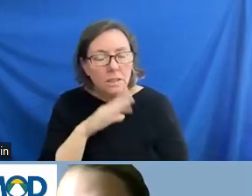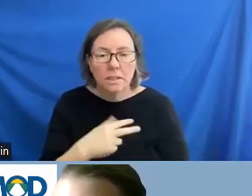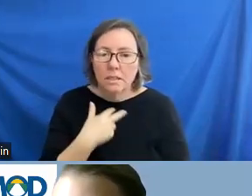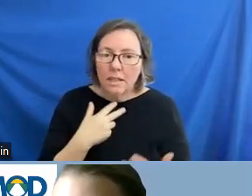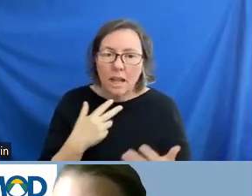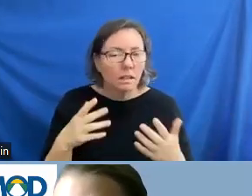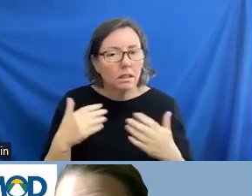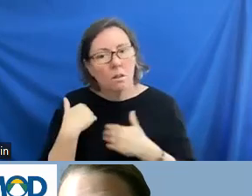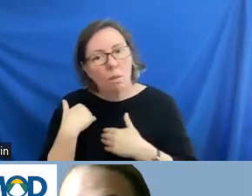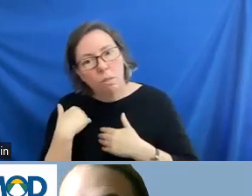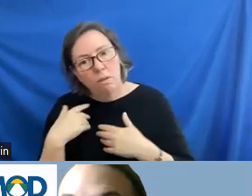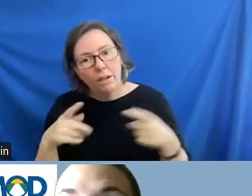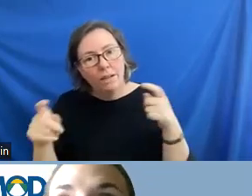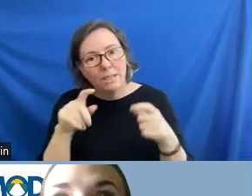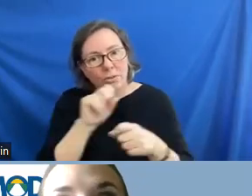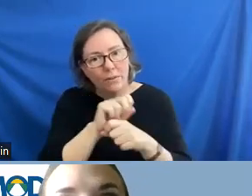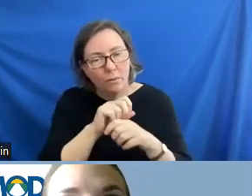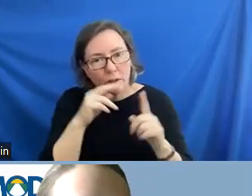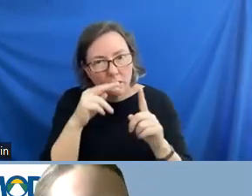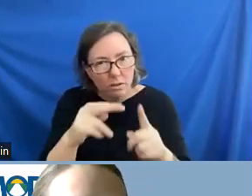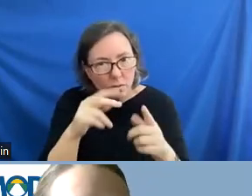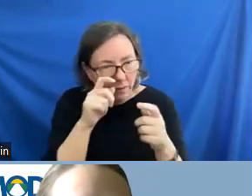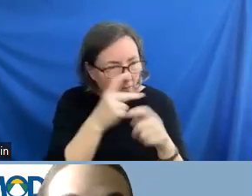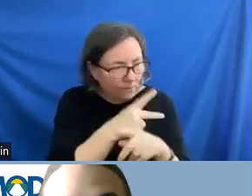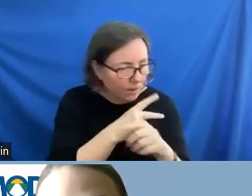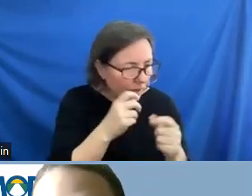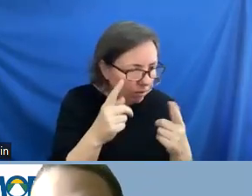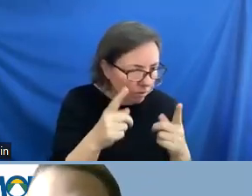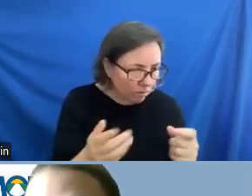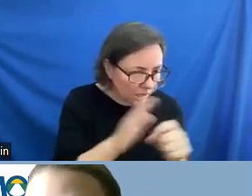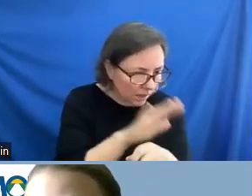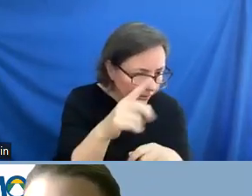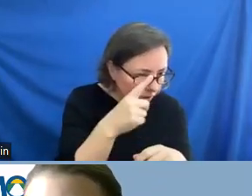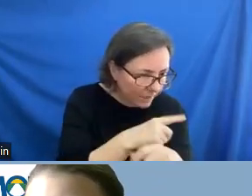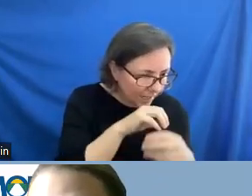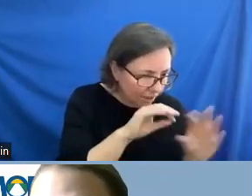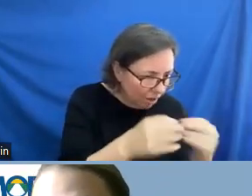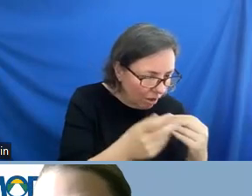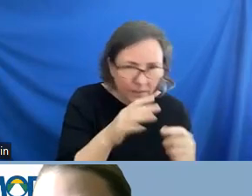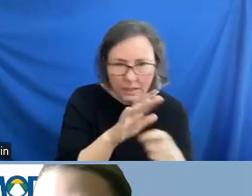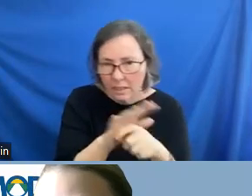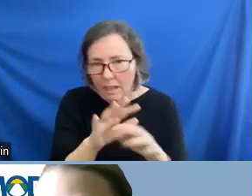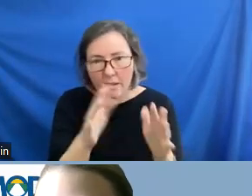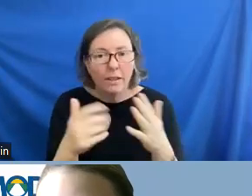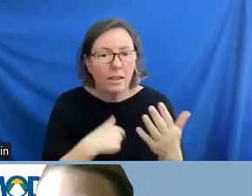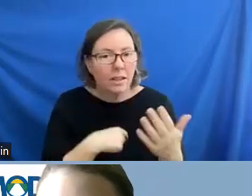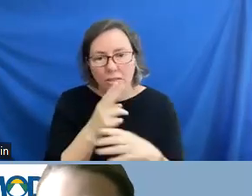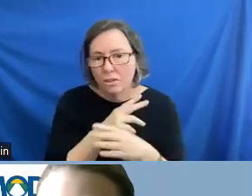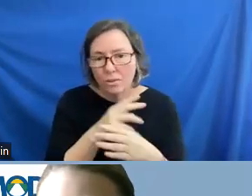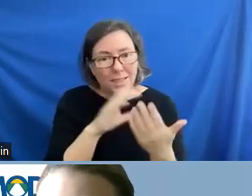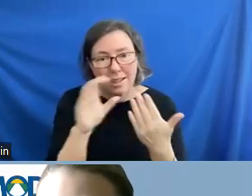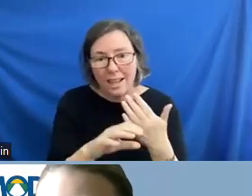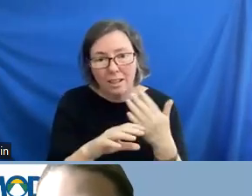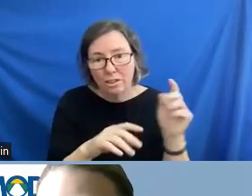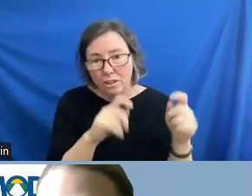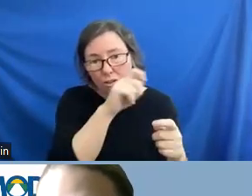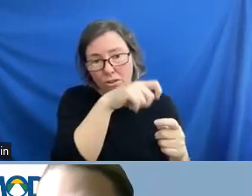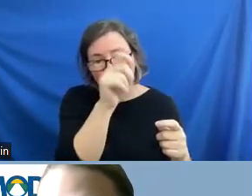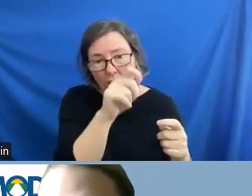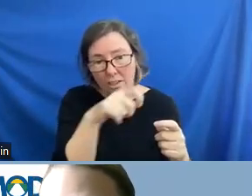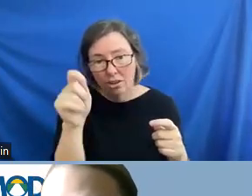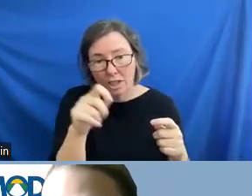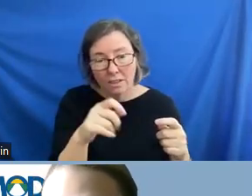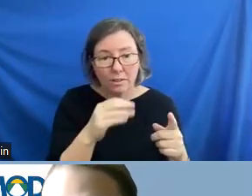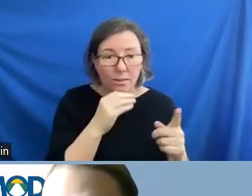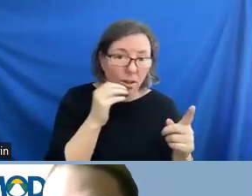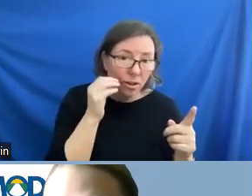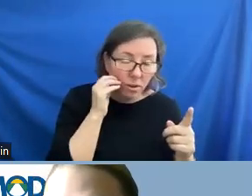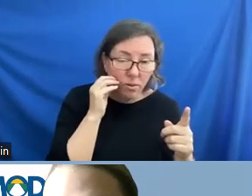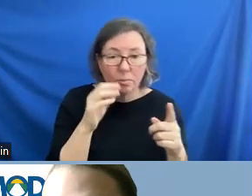for the agency to support? I've used a calendar for that situation, where I've color-coded it